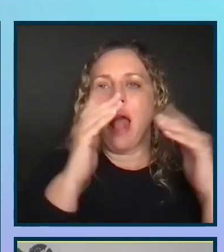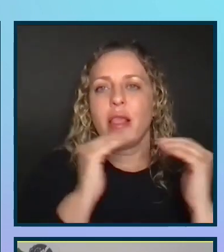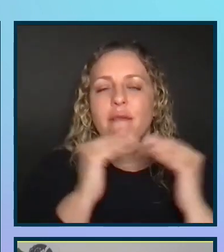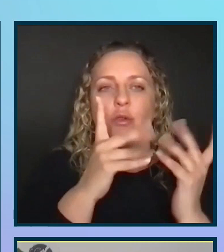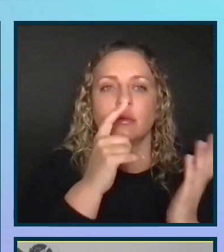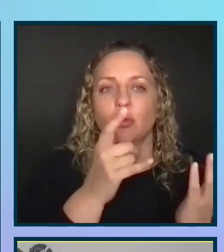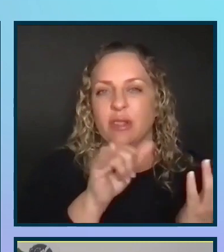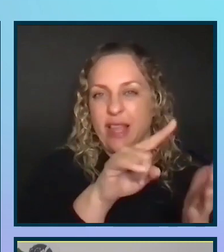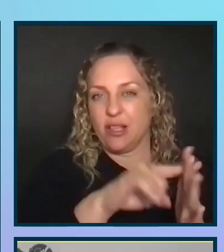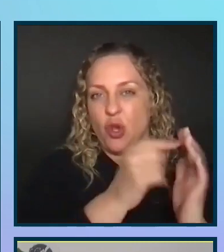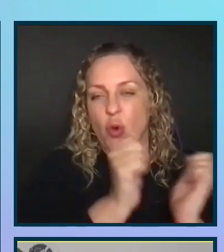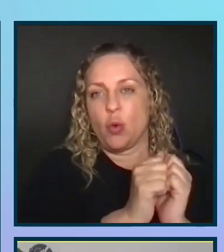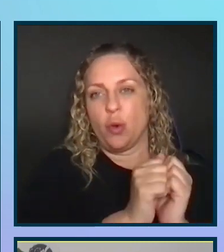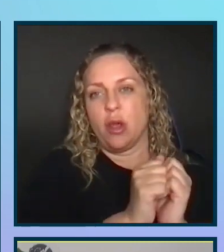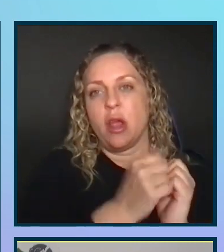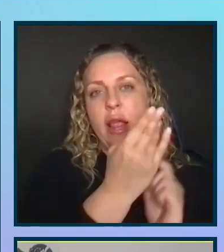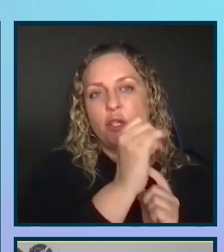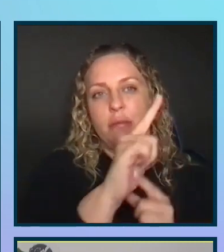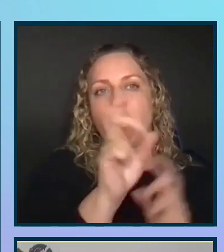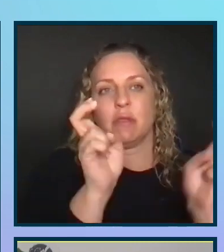starting with HTML title of the page, for example.